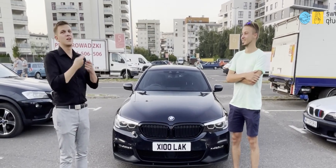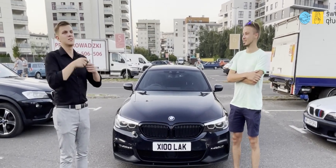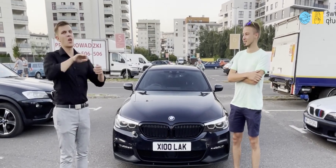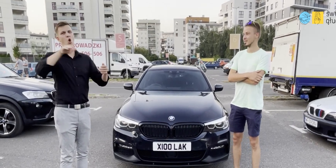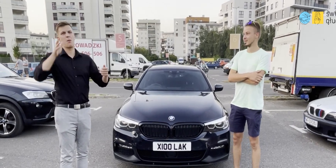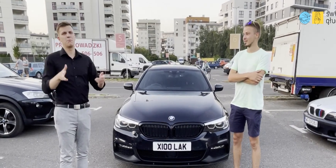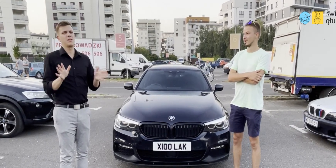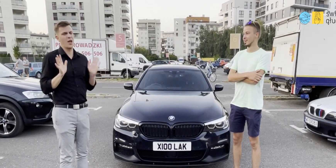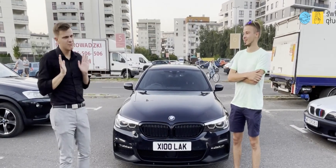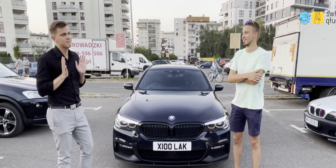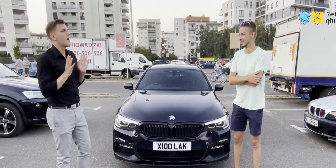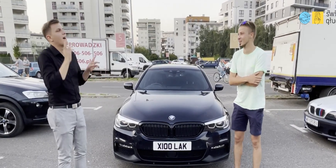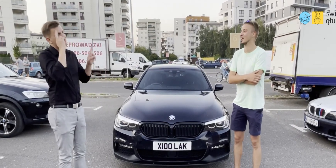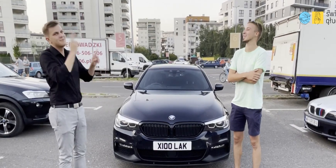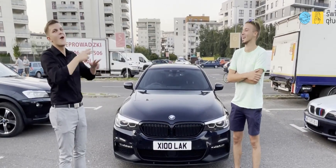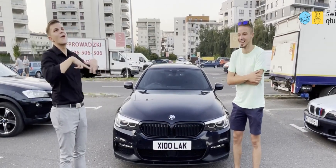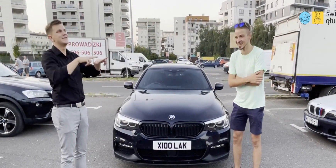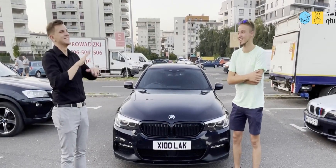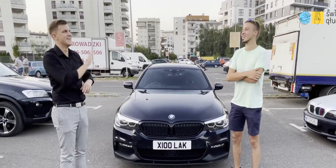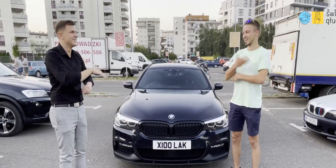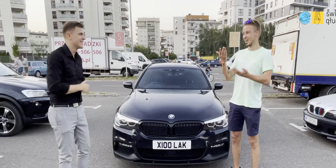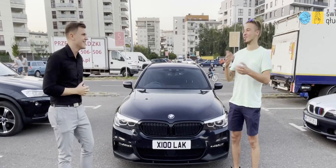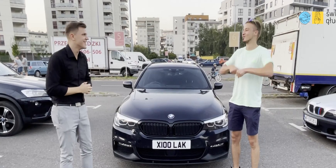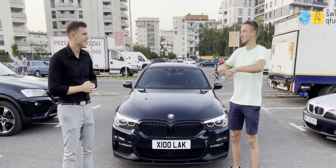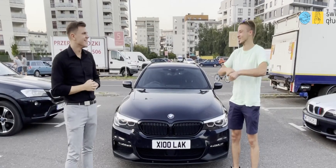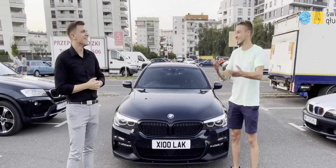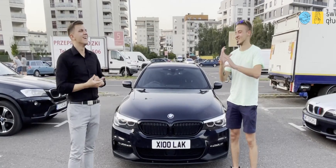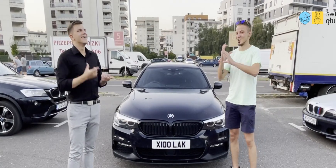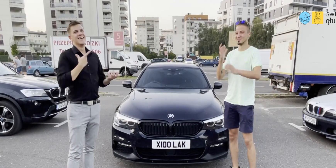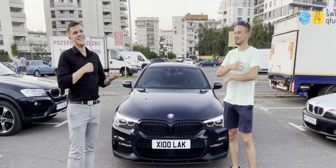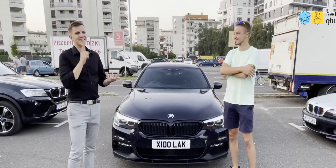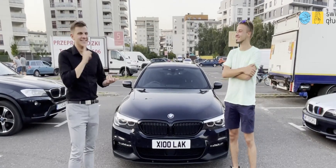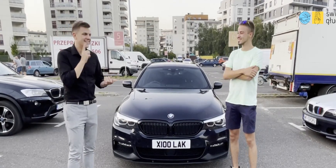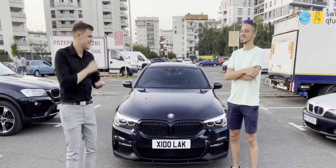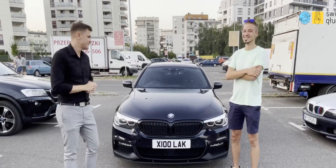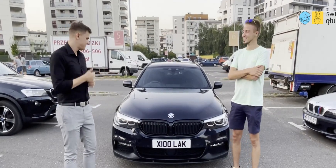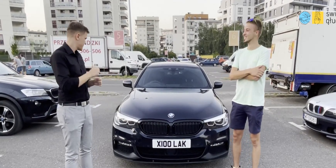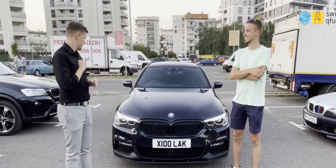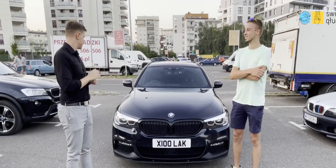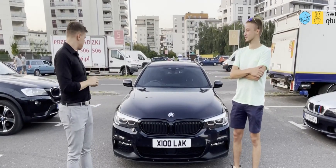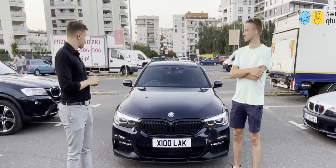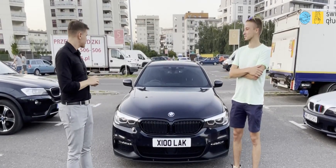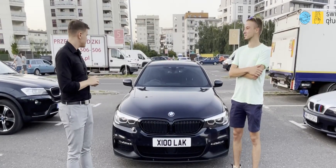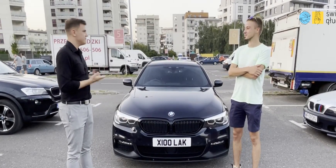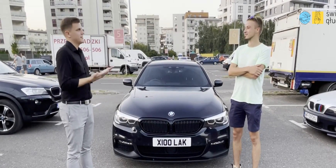that bothers me is that it is in a station wagon, but the family and these matters... [G] I have to put the cart somewhere... [K] Oh yeah...